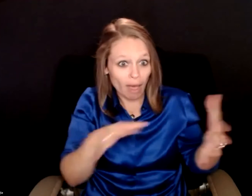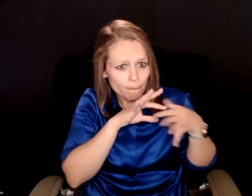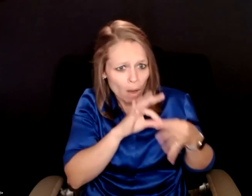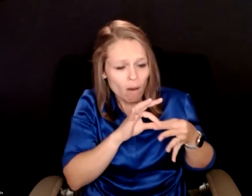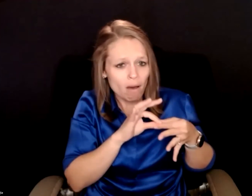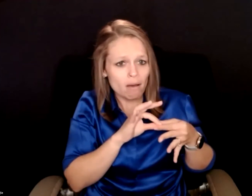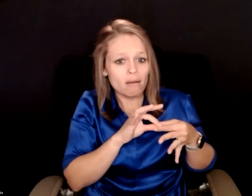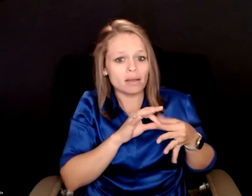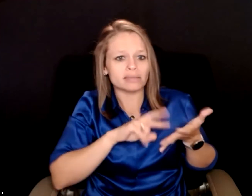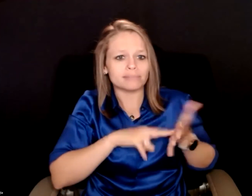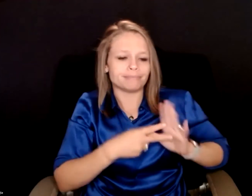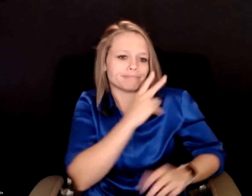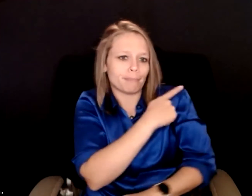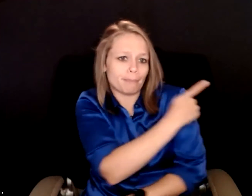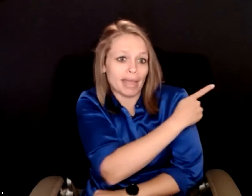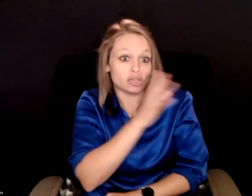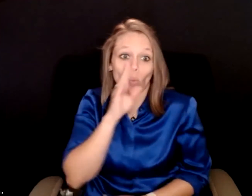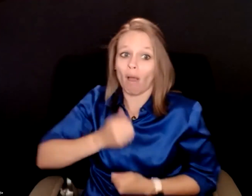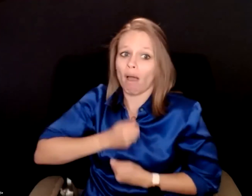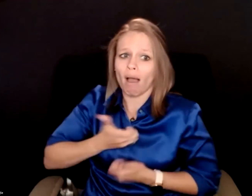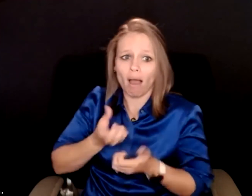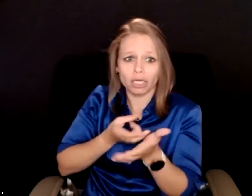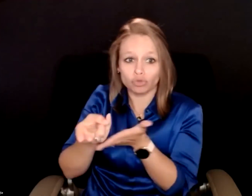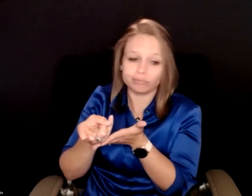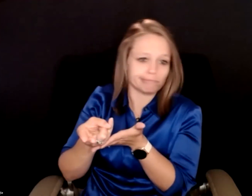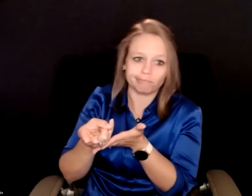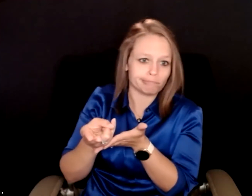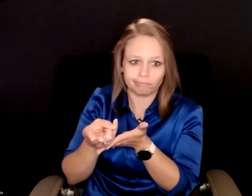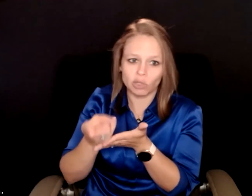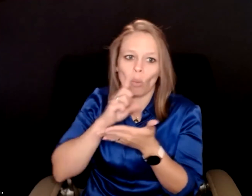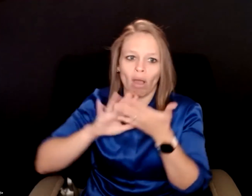that patient is not going to tell them the truth. Knowing exactly what is happening